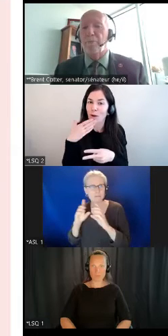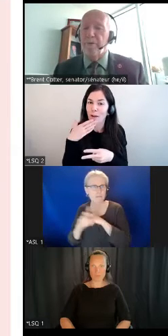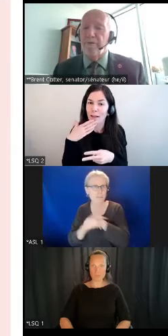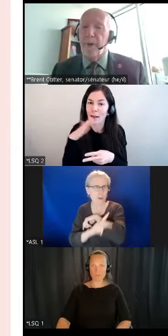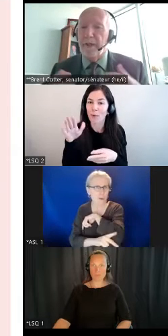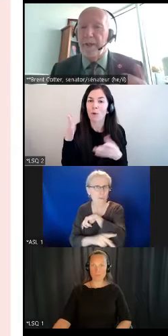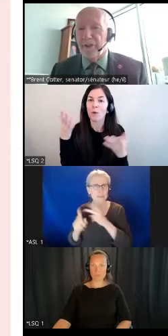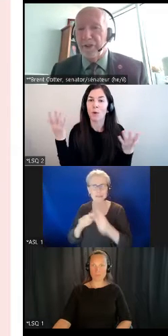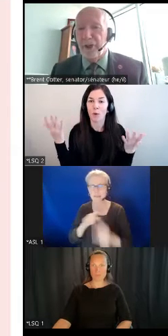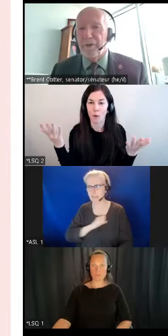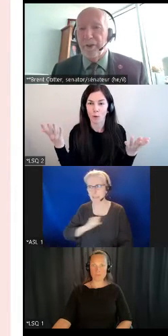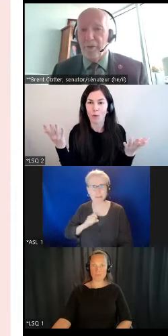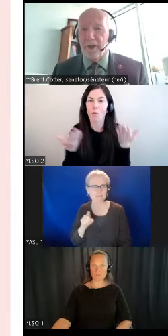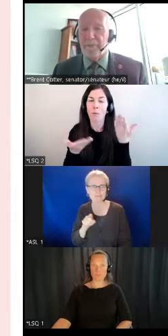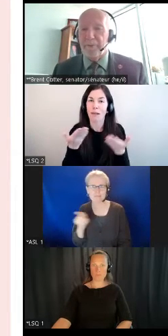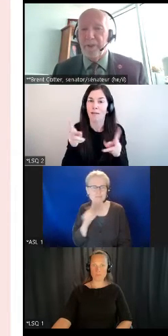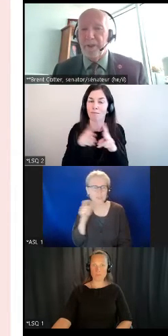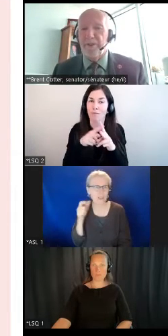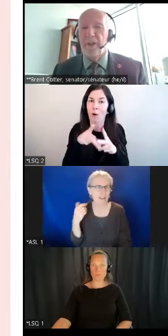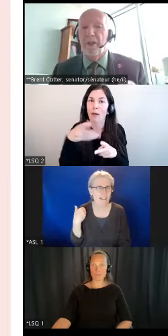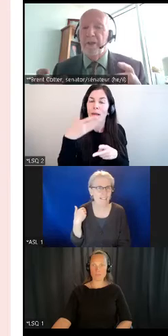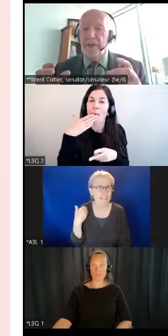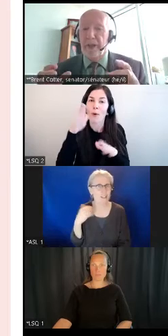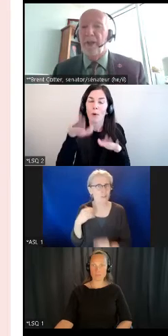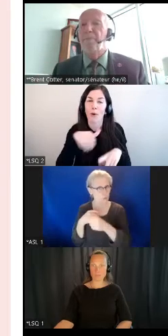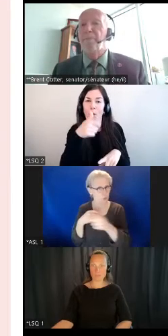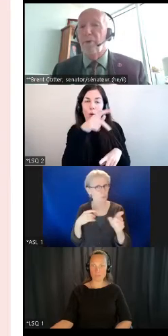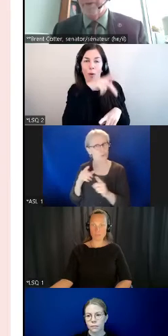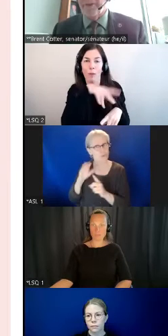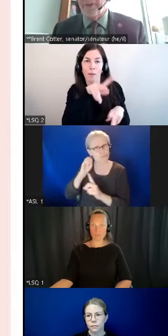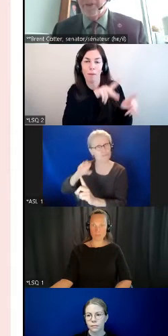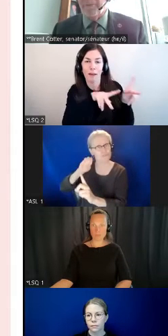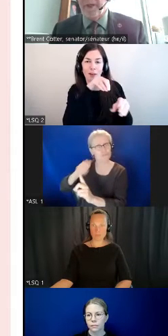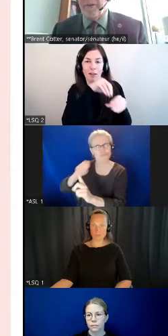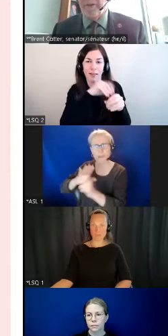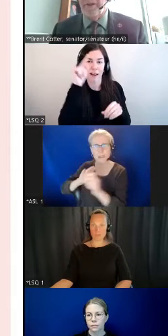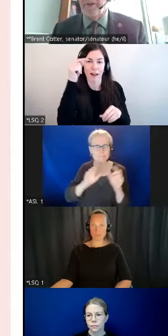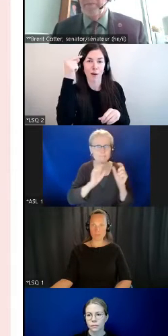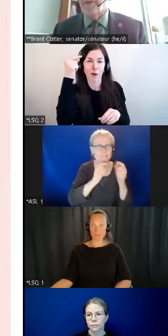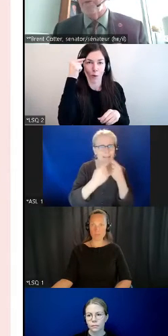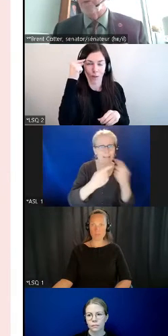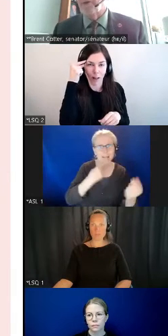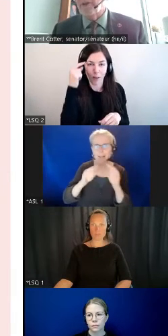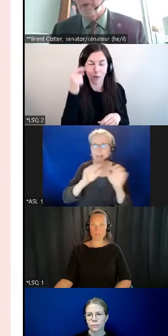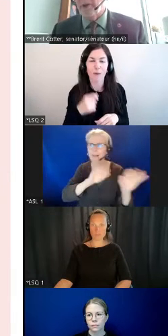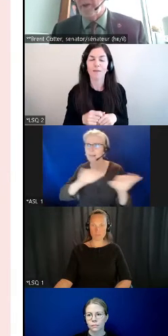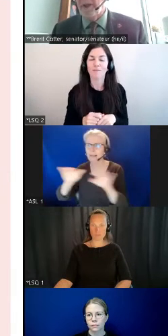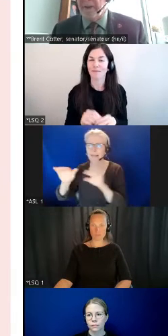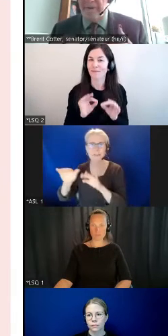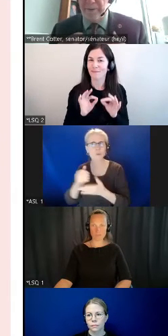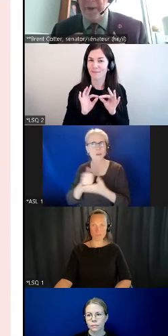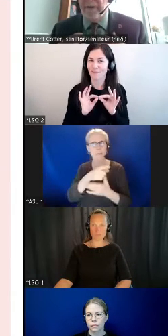SO PROVIDING AND SHARING YOUR EXPERTISE TO HELP THOSE DECISION MAKERS BECOMES REALLY CRITICAL.